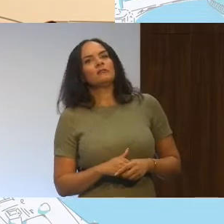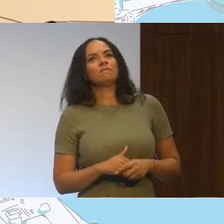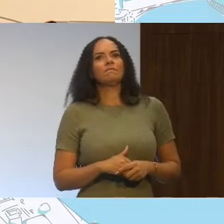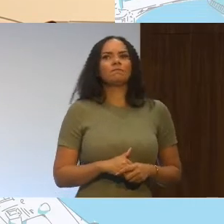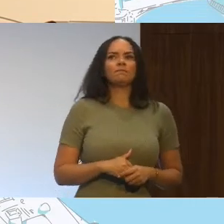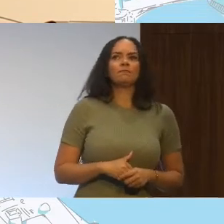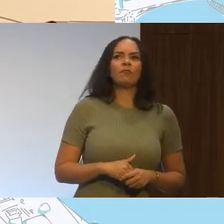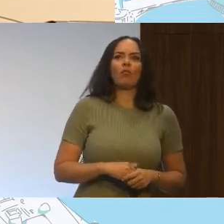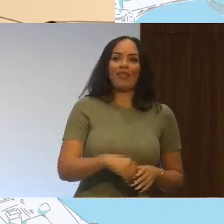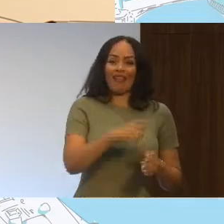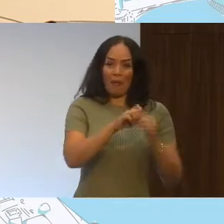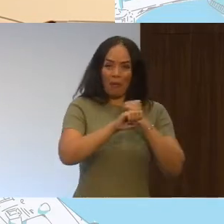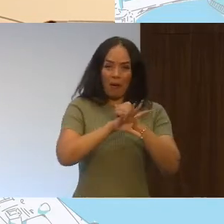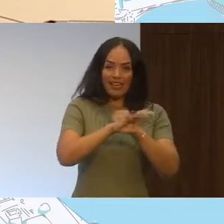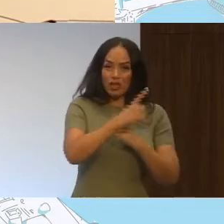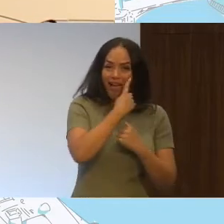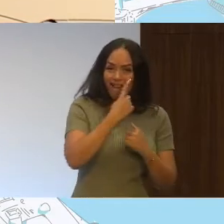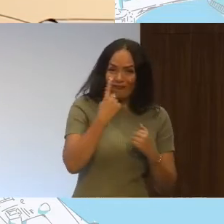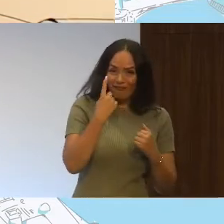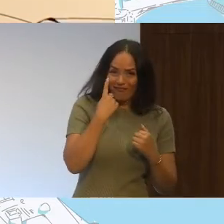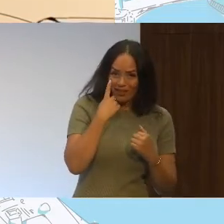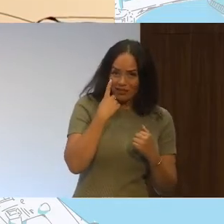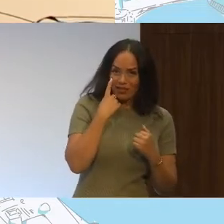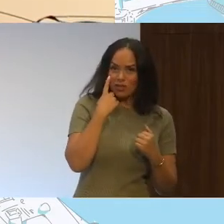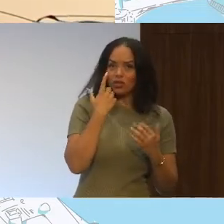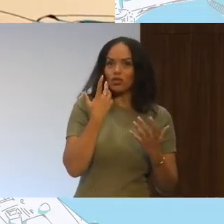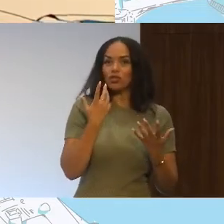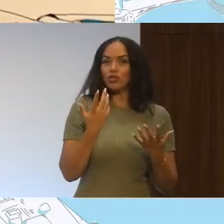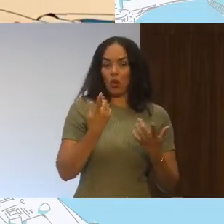the published evidence that us physicians can can check and read with the